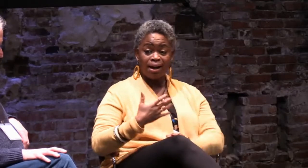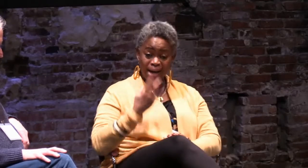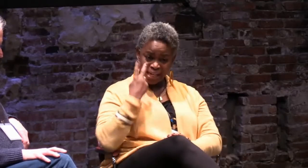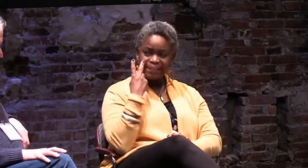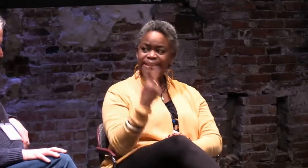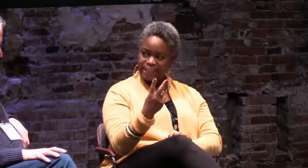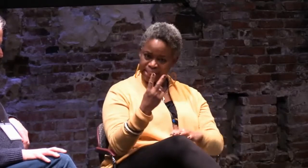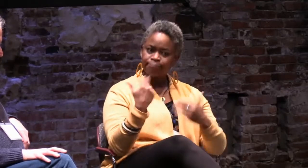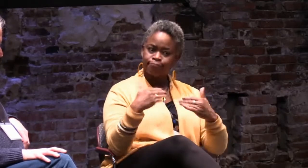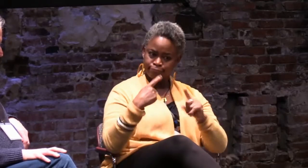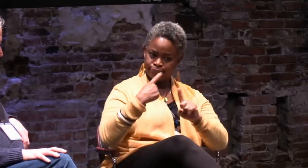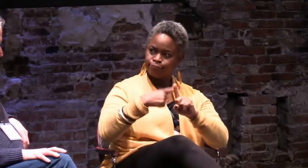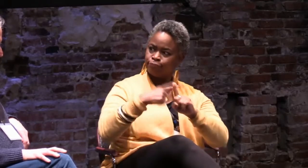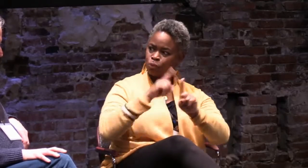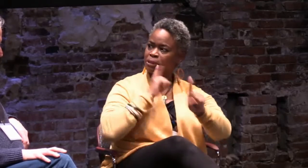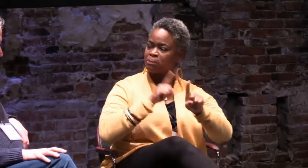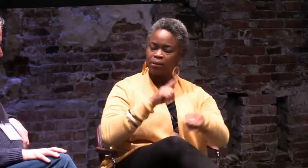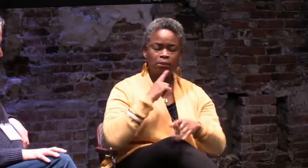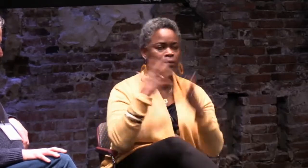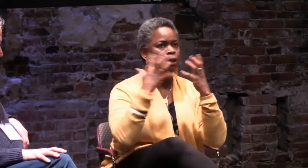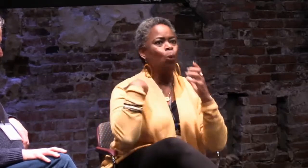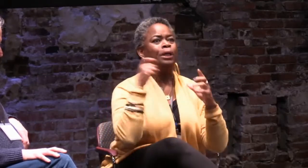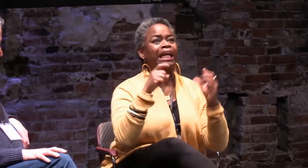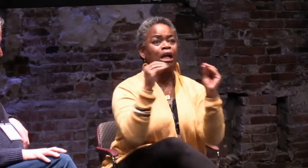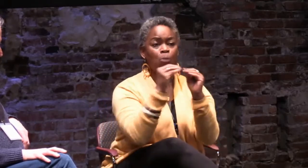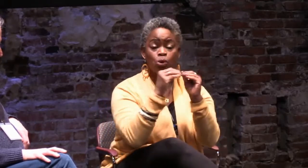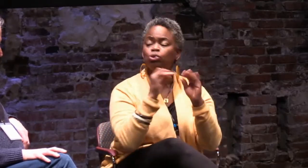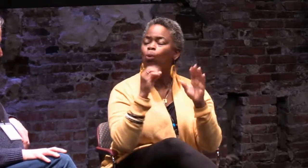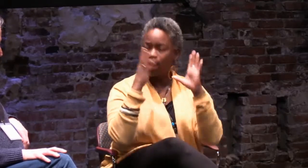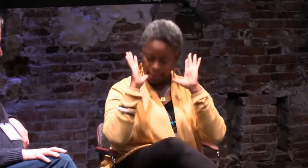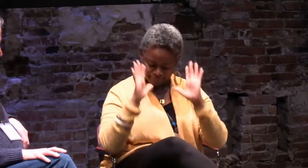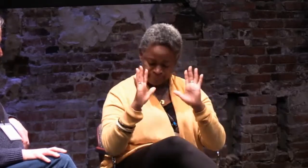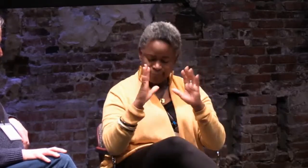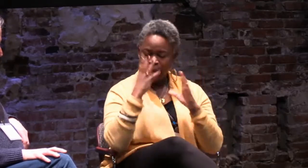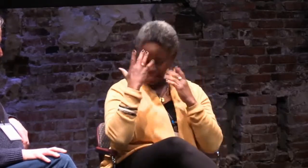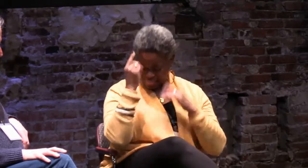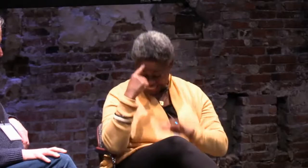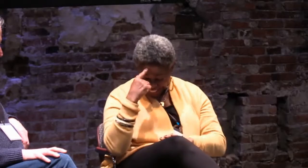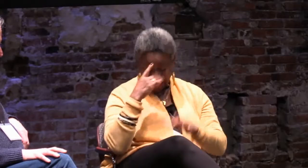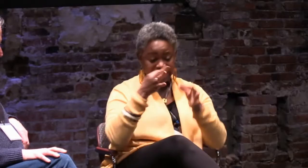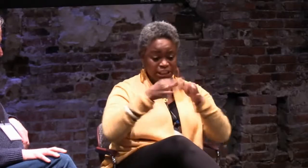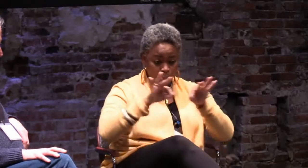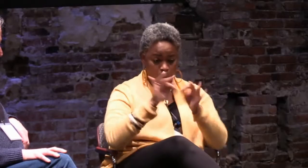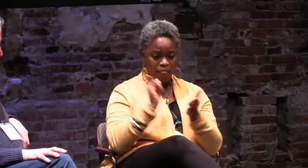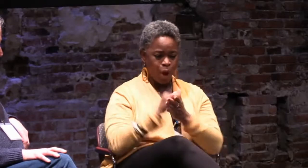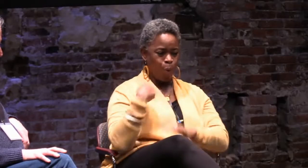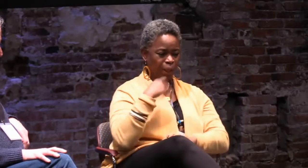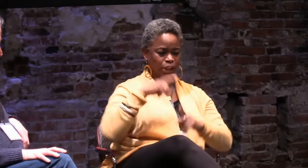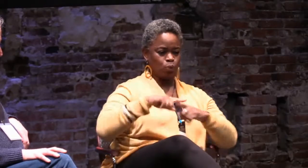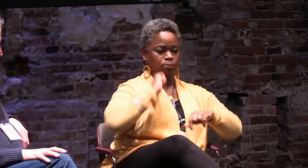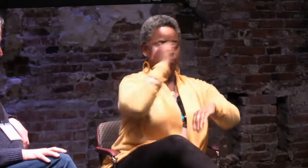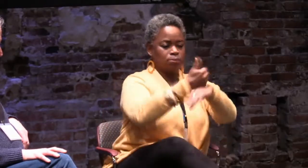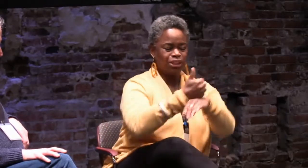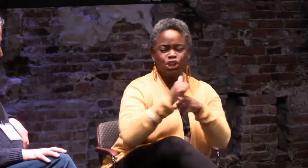and I see the audience that are coming to my workshops, my monthly workshops, and they're saying they need more. I see the need is there.